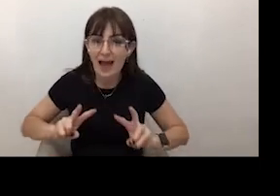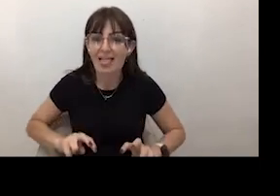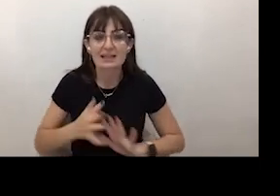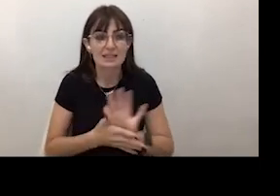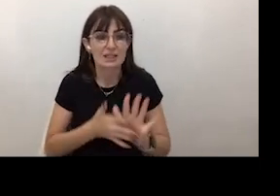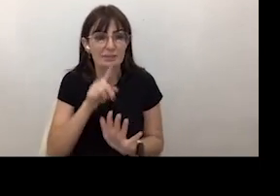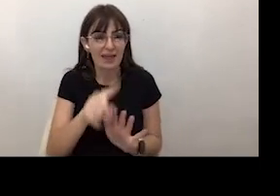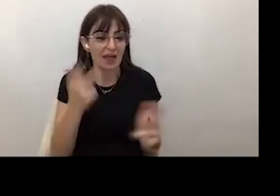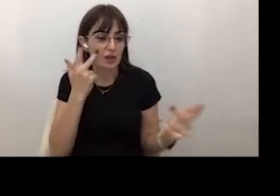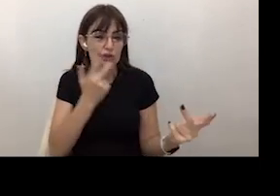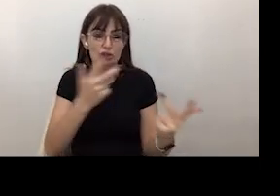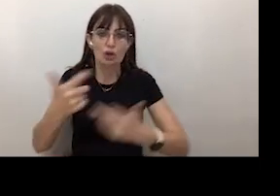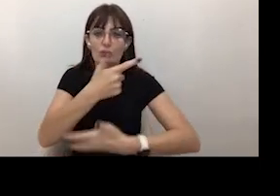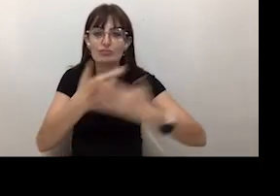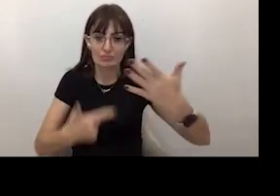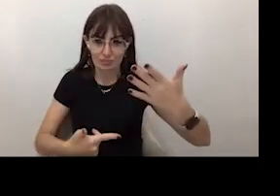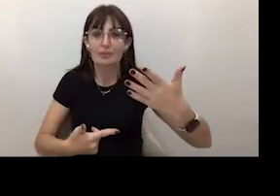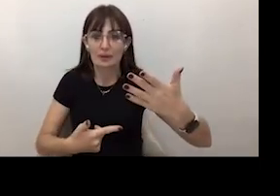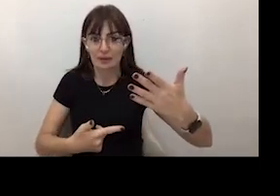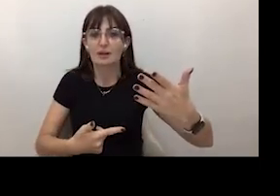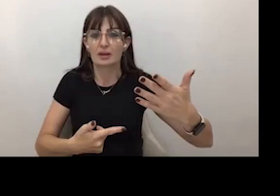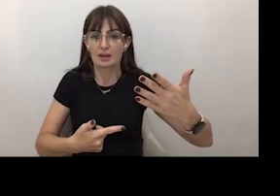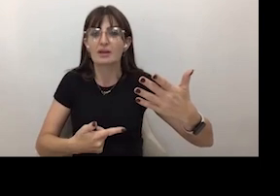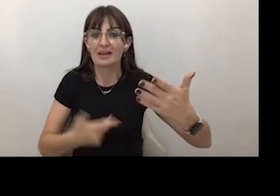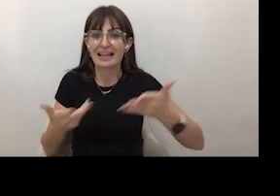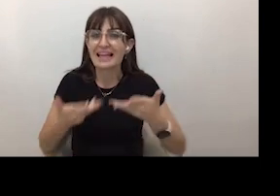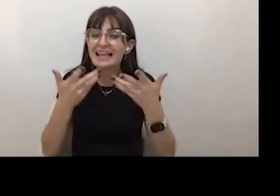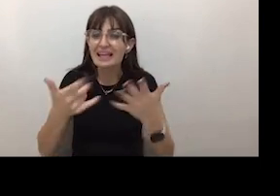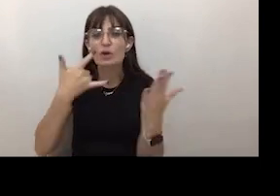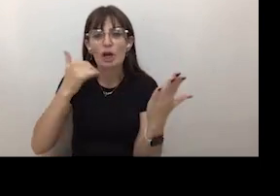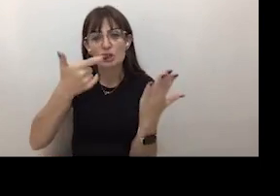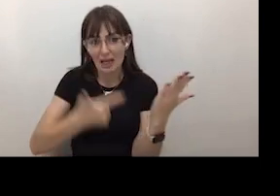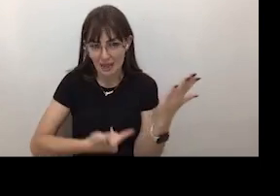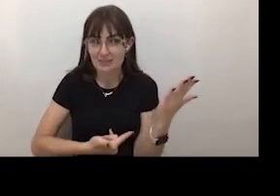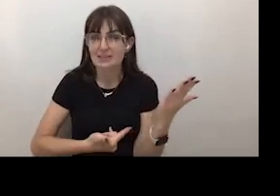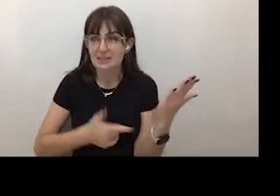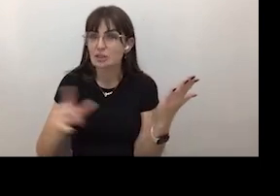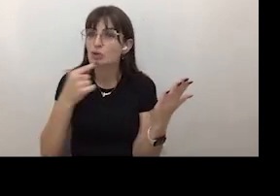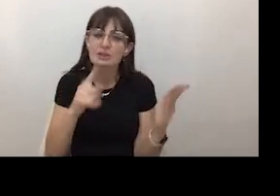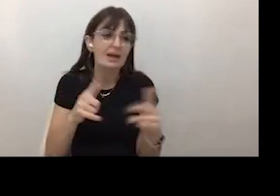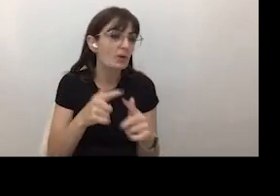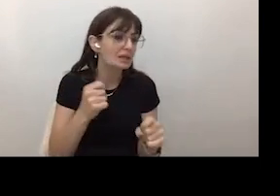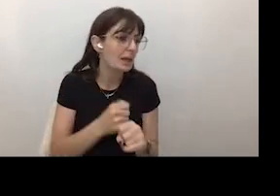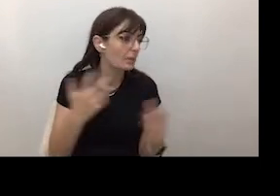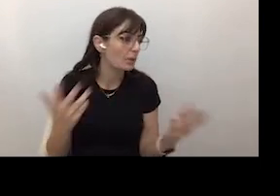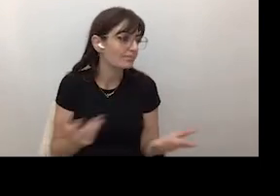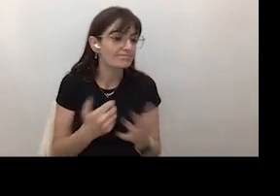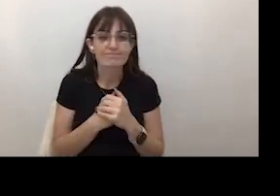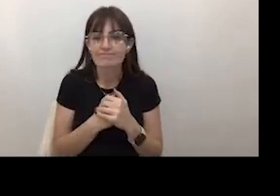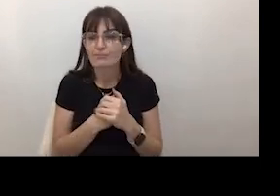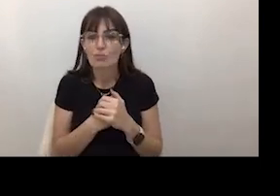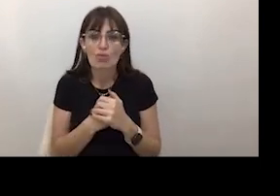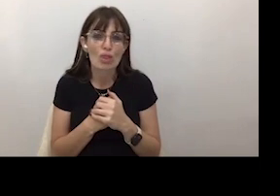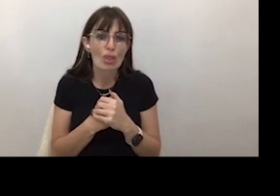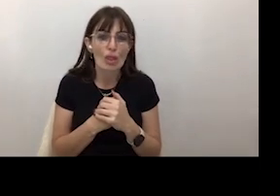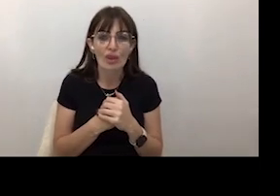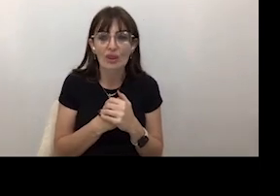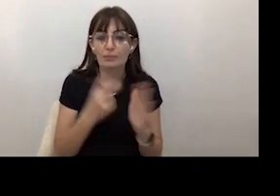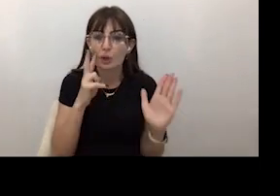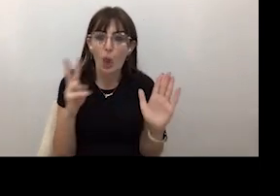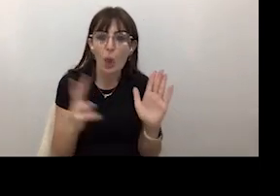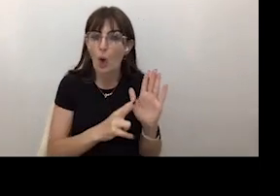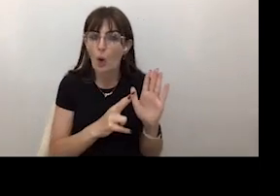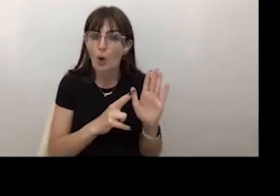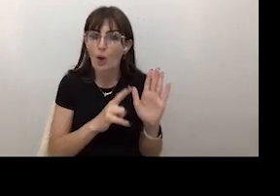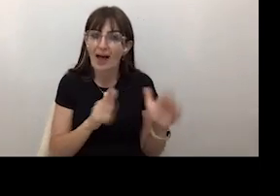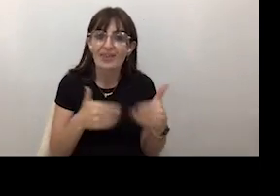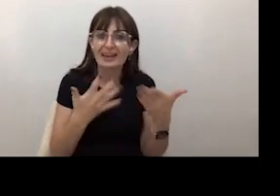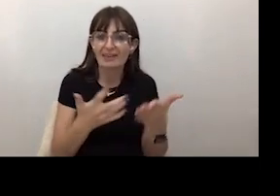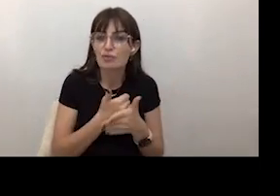outlines these things. It gives you a checklist. You can say look at the giving frequency.